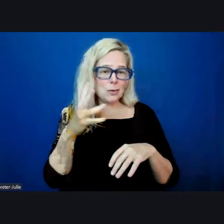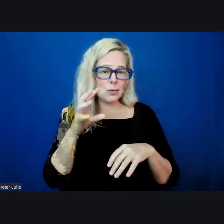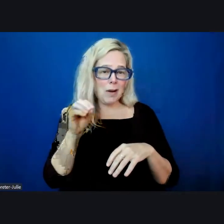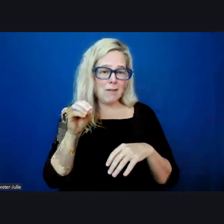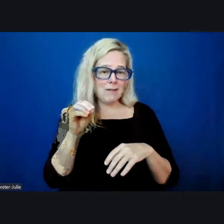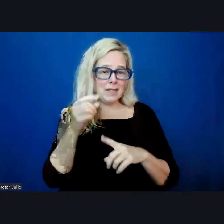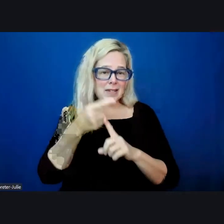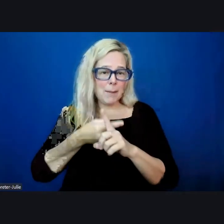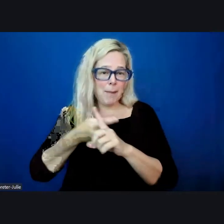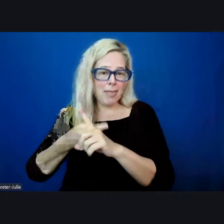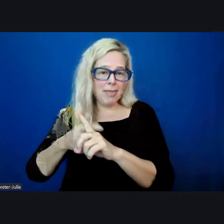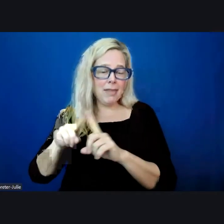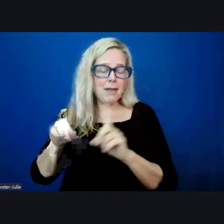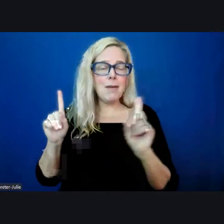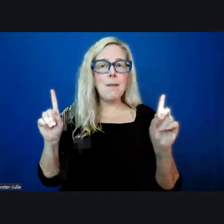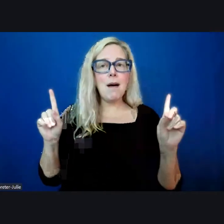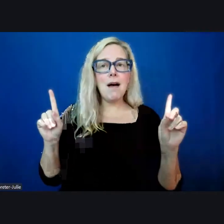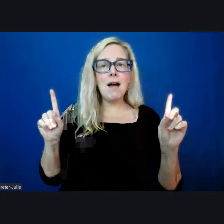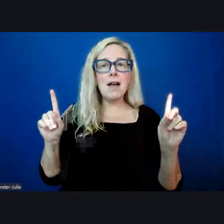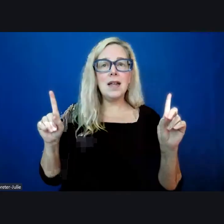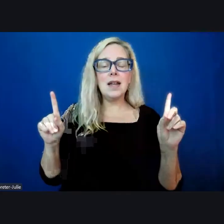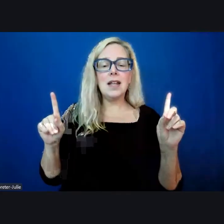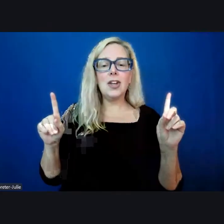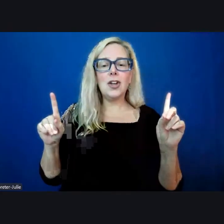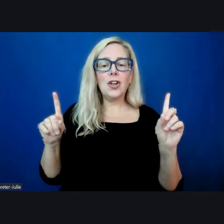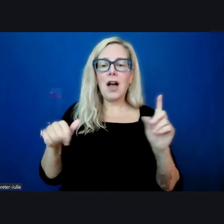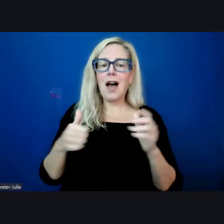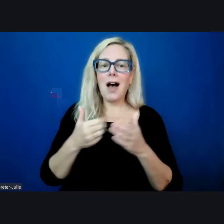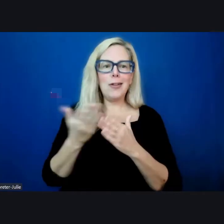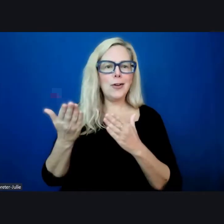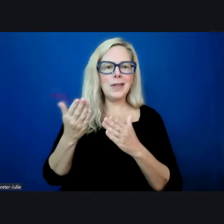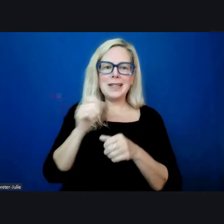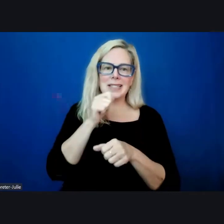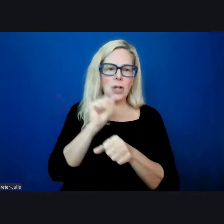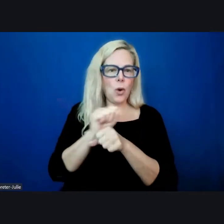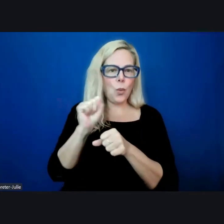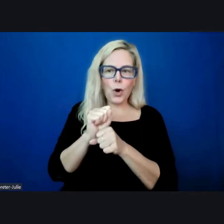other things that don't work is going through the schools. Any initiative they put forward,